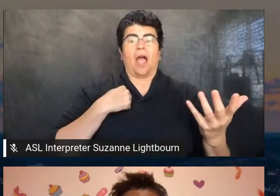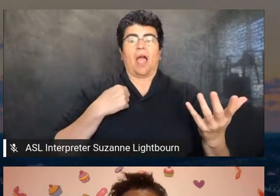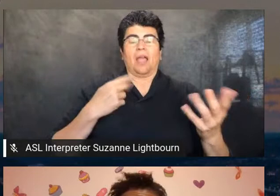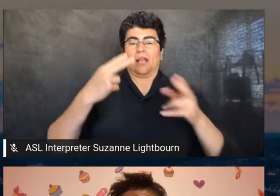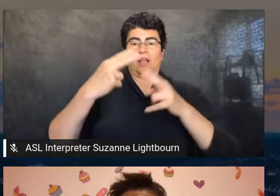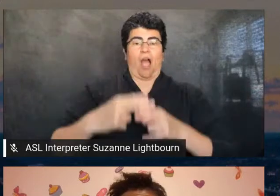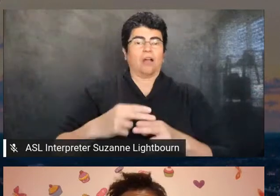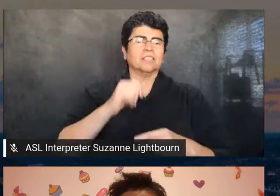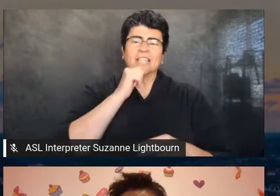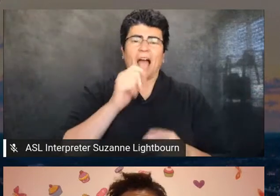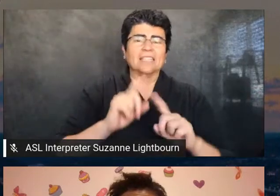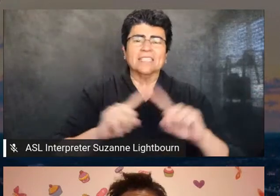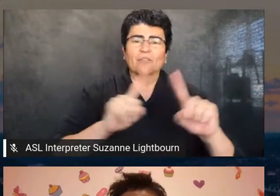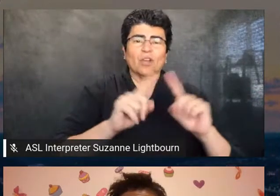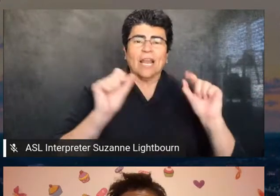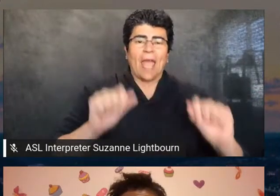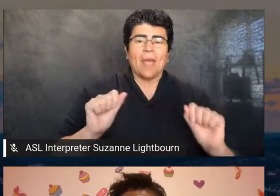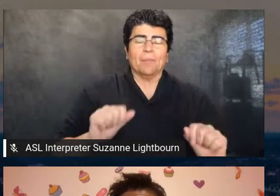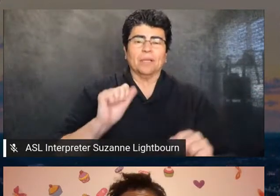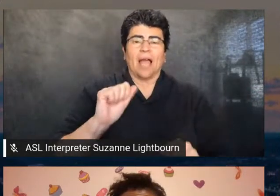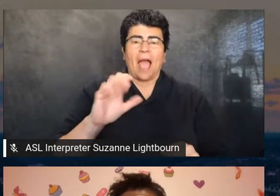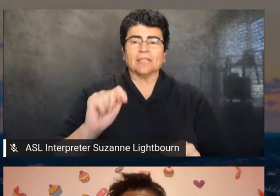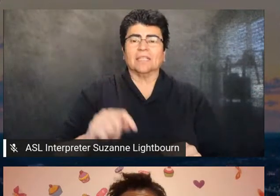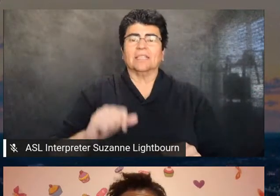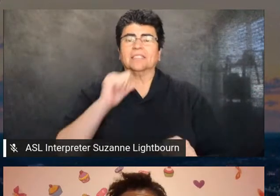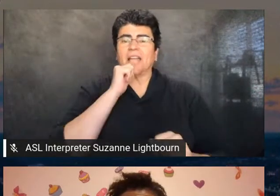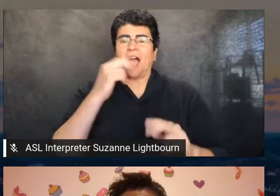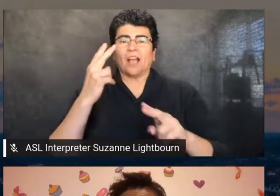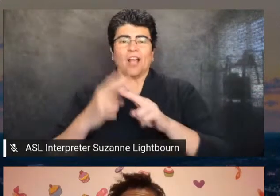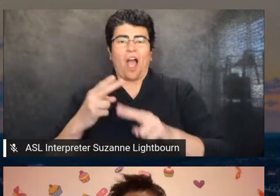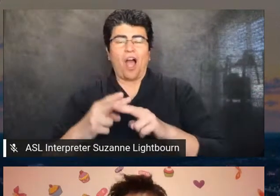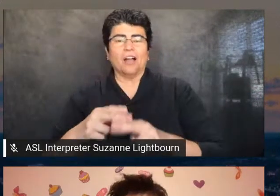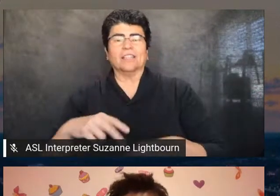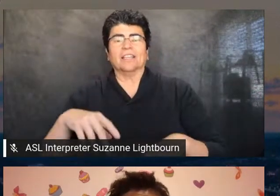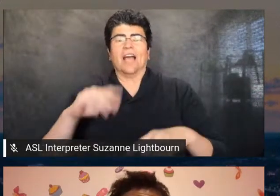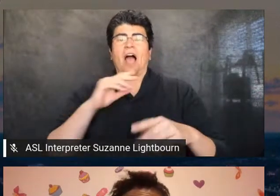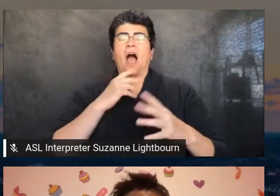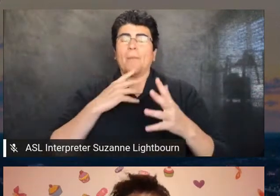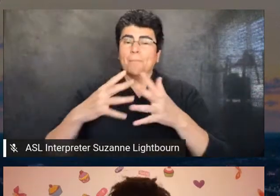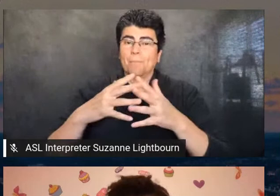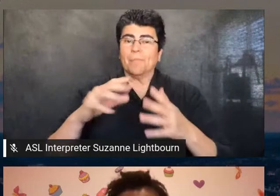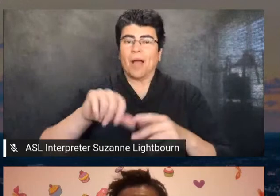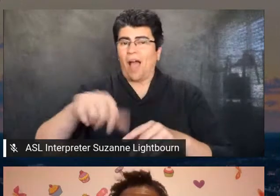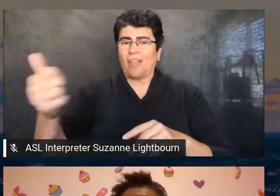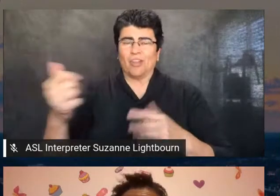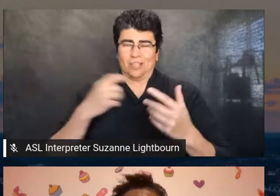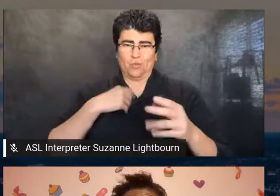it's not called the Differently Abled Act and it's not called the Special Needs Act, it's called the Americans with Disabilities Act.